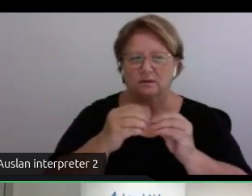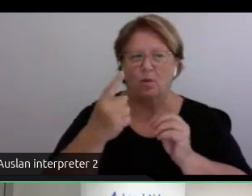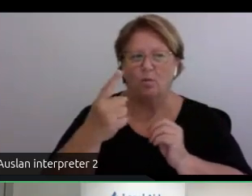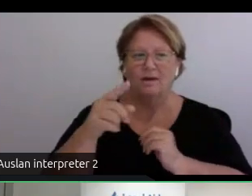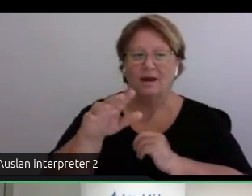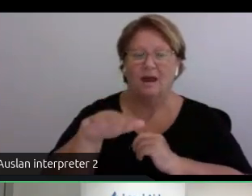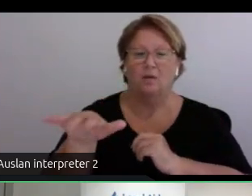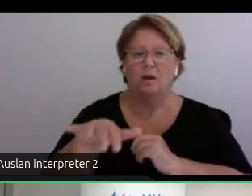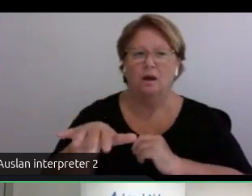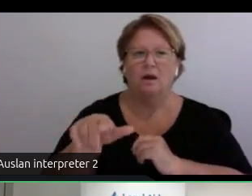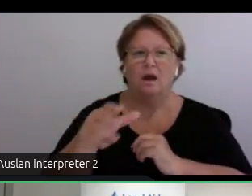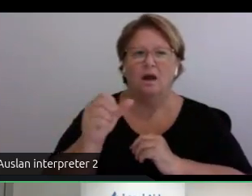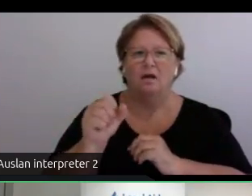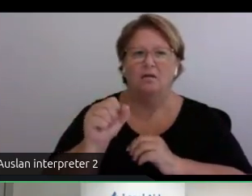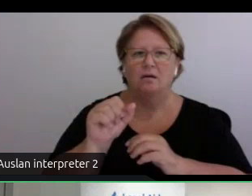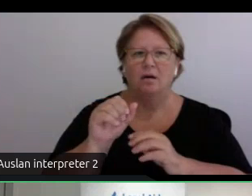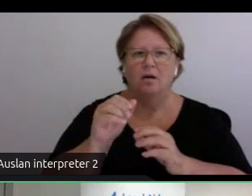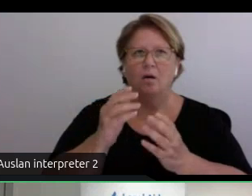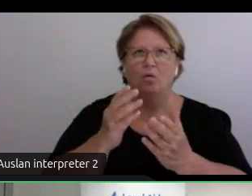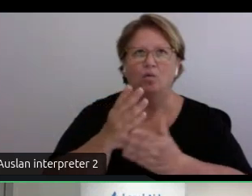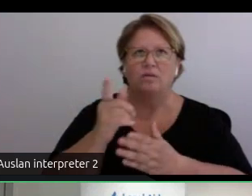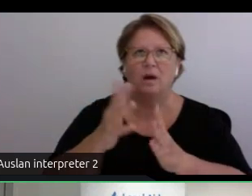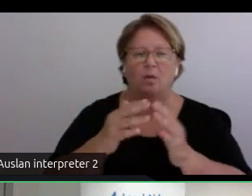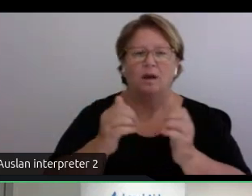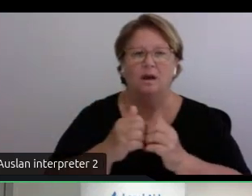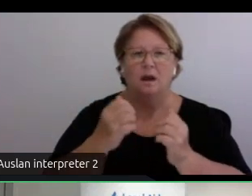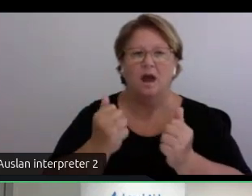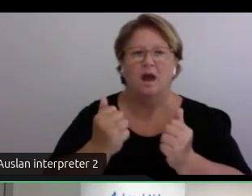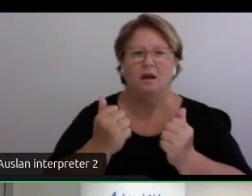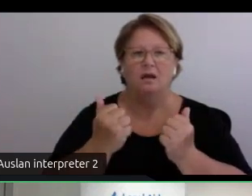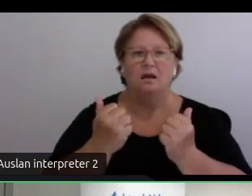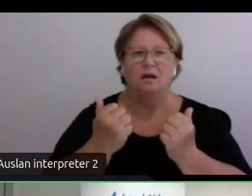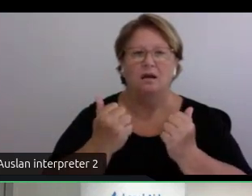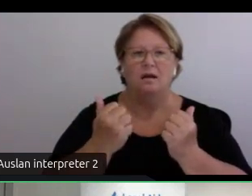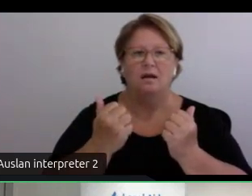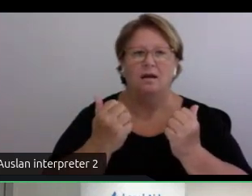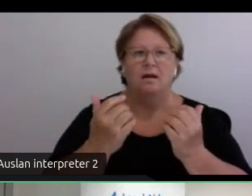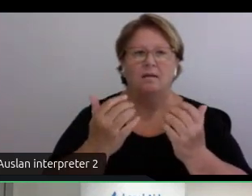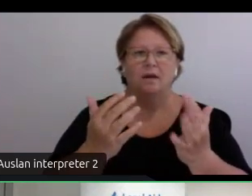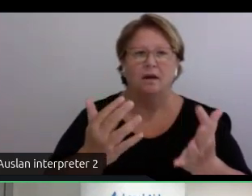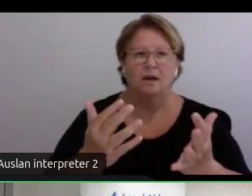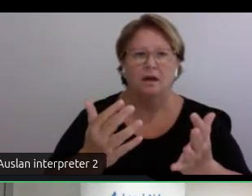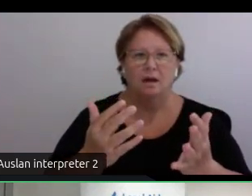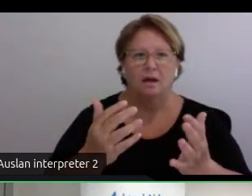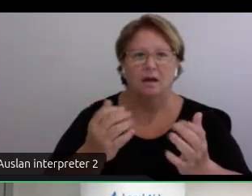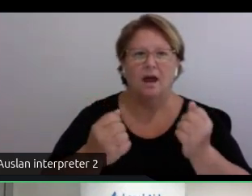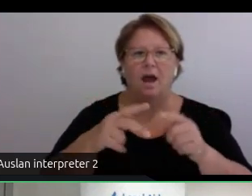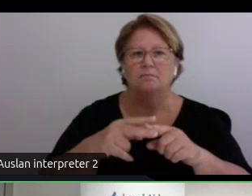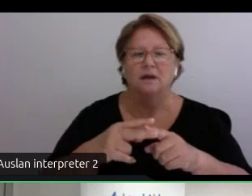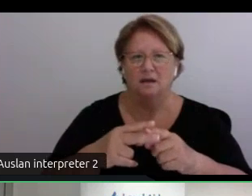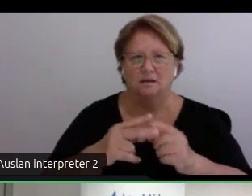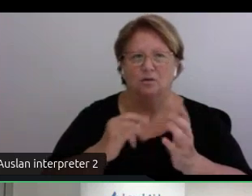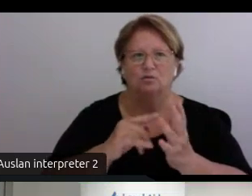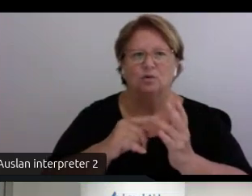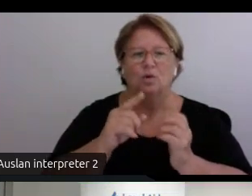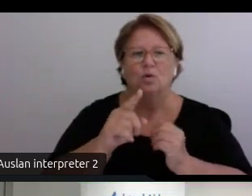the areas that went underwater had over a weekend had numerous um, car mechanics there. And so,